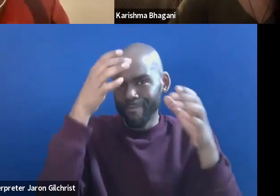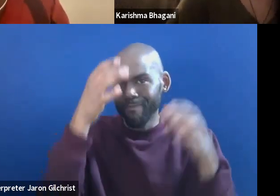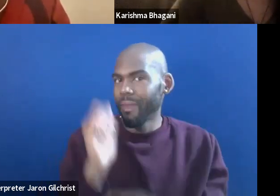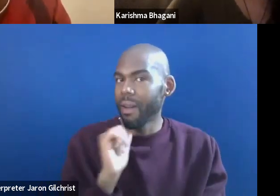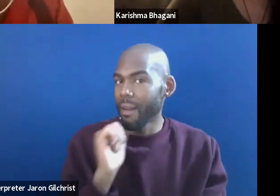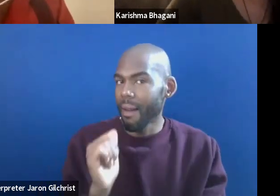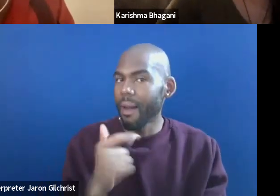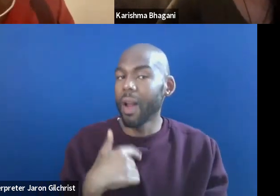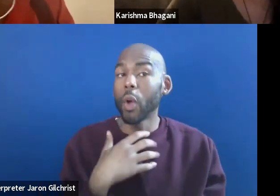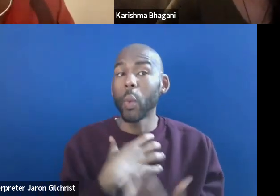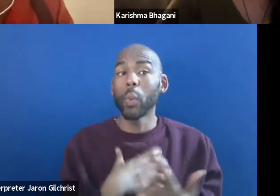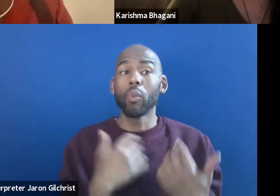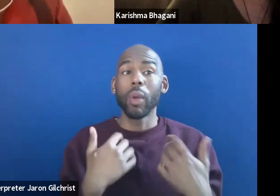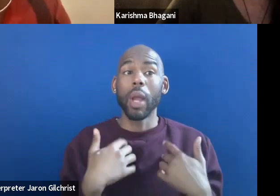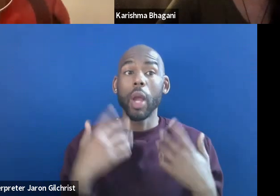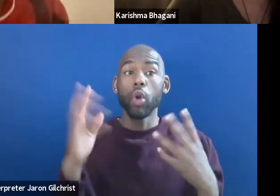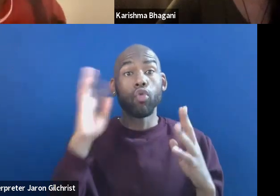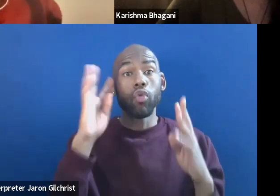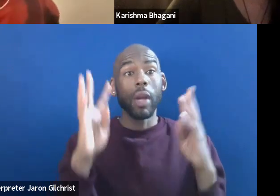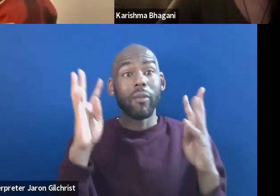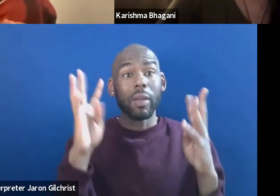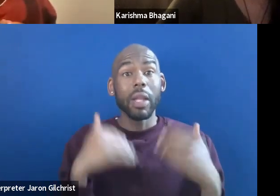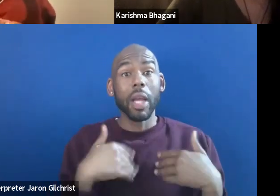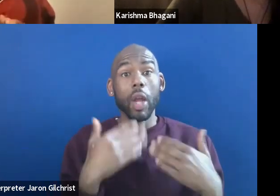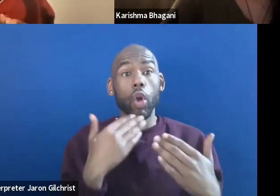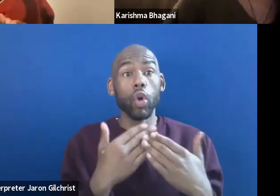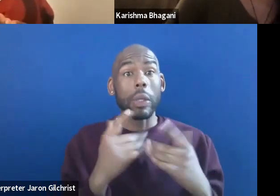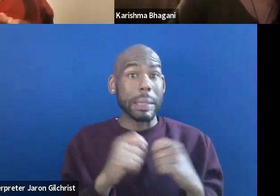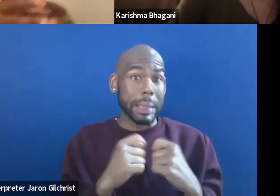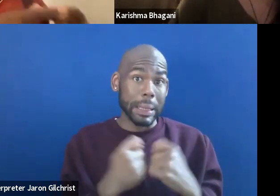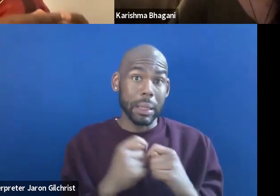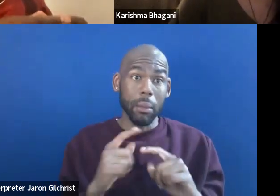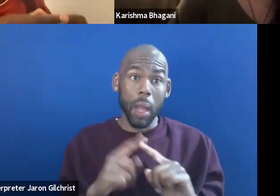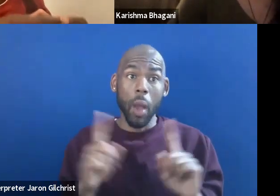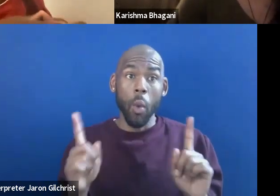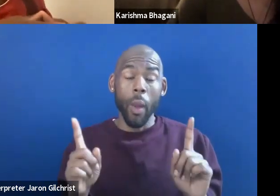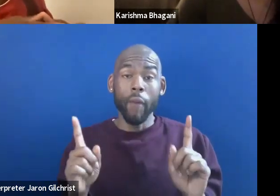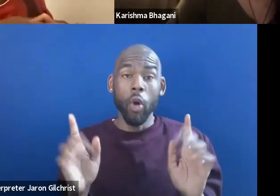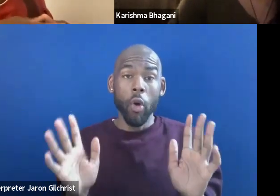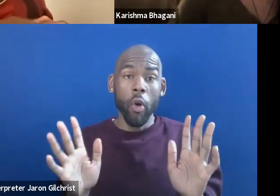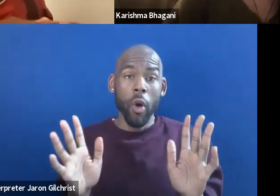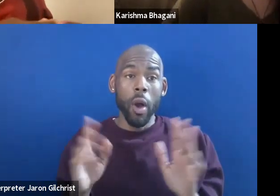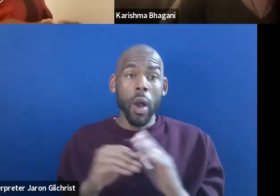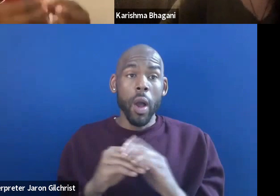creatively we had a great team. However, you know, just in production in terms of the team